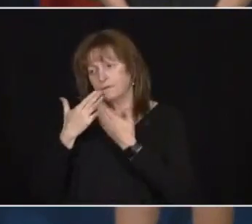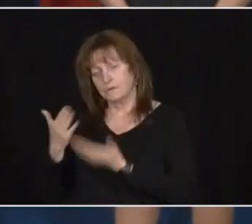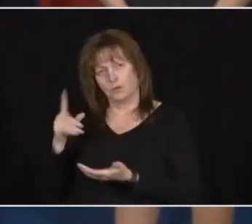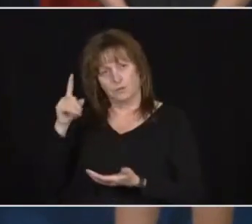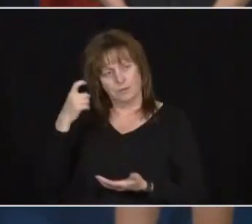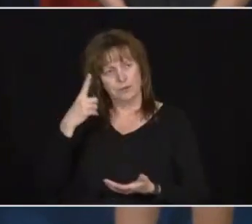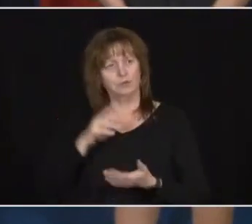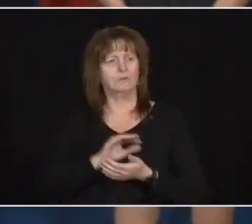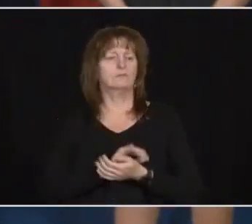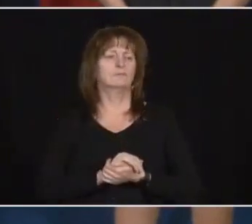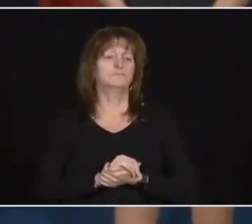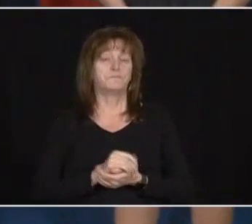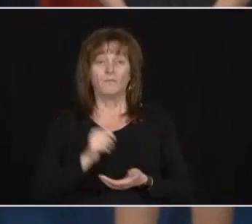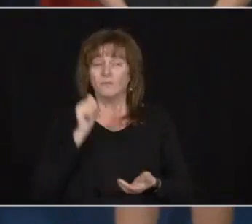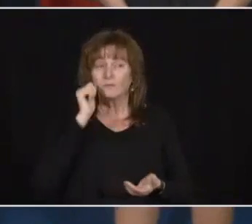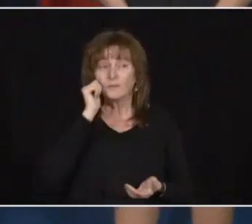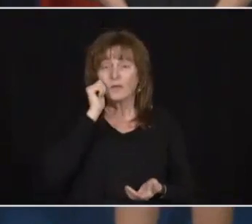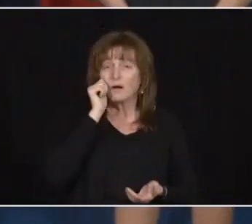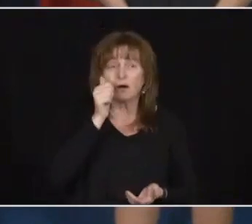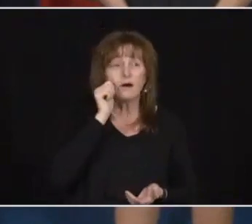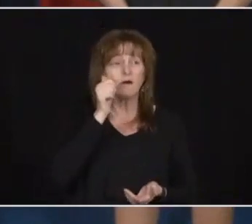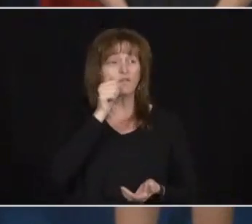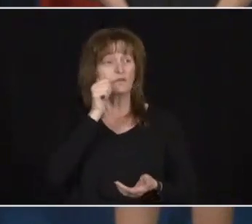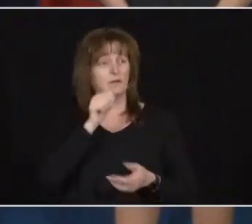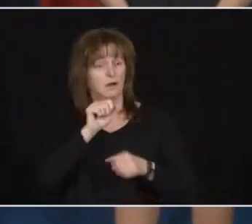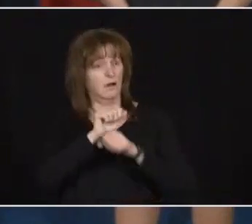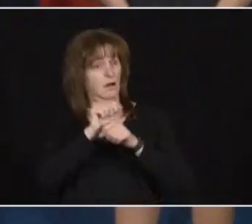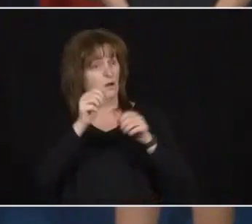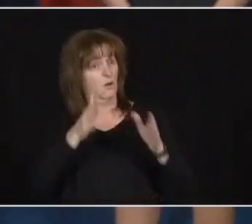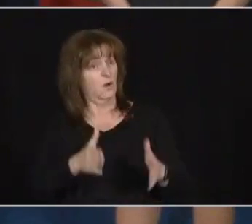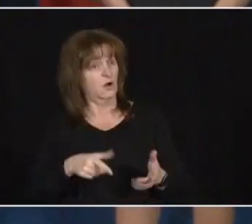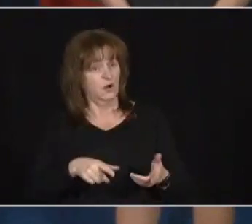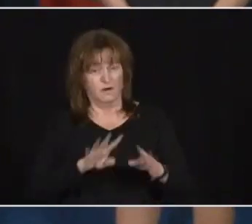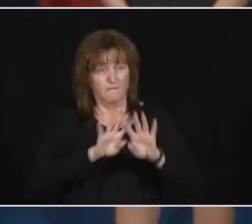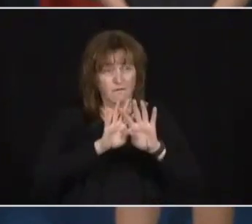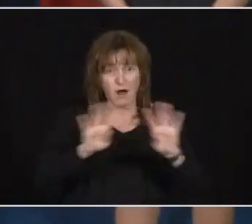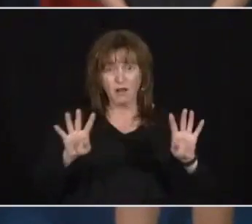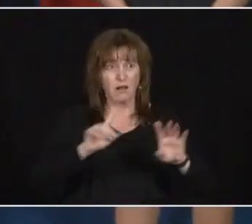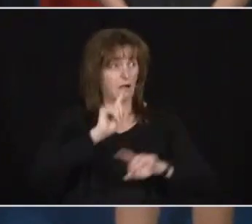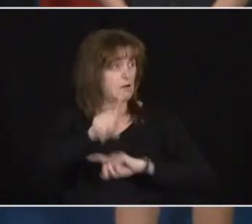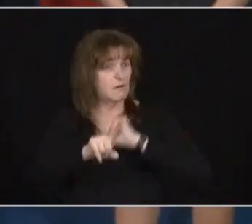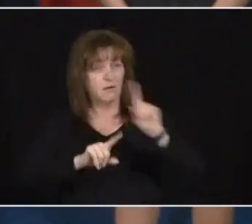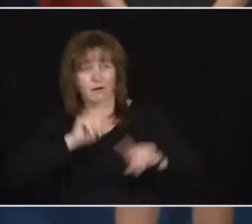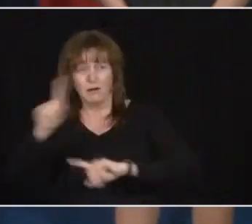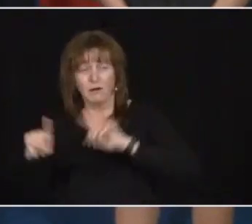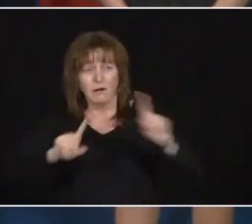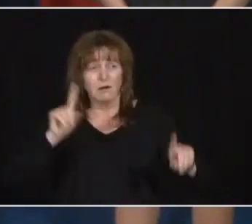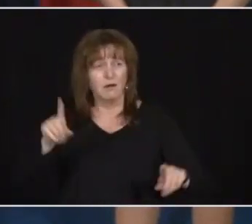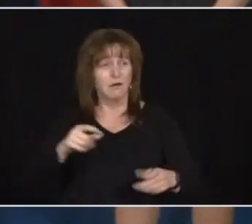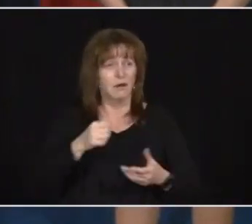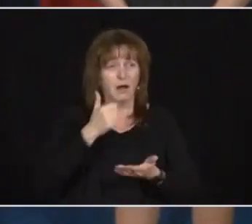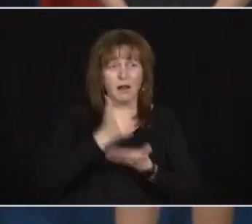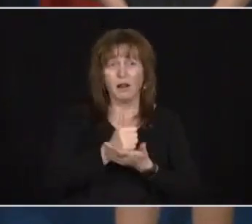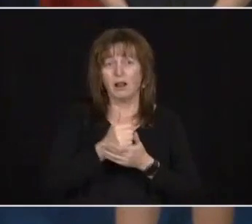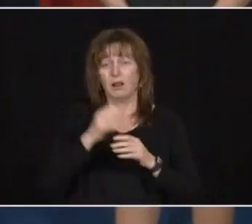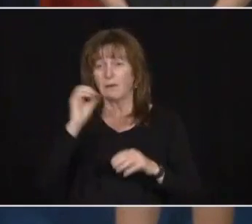way, workers on the front lines are making a difference in this province. They ensure our shelves are stocked and our